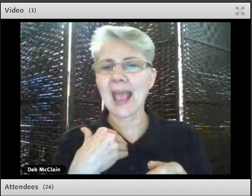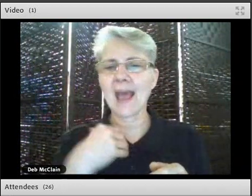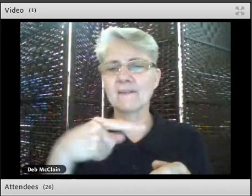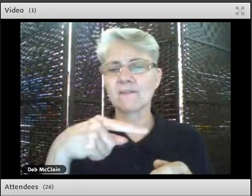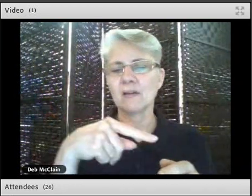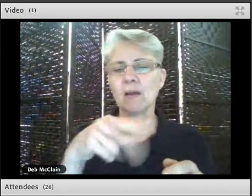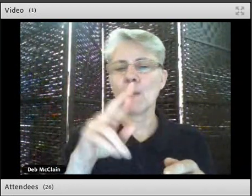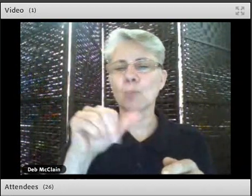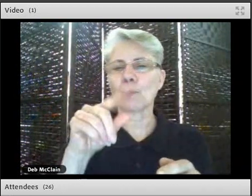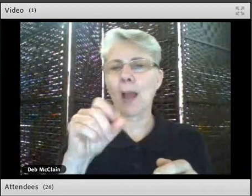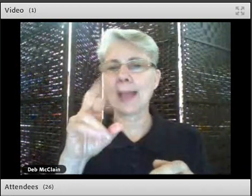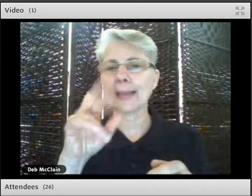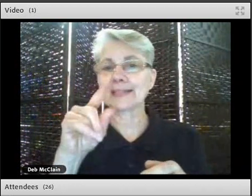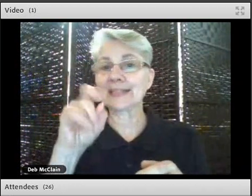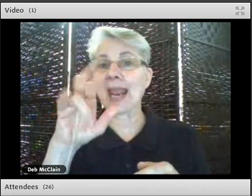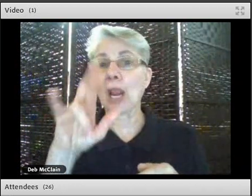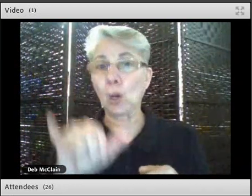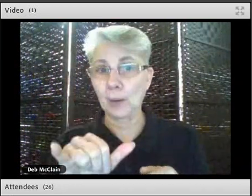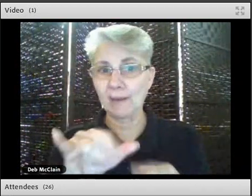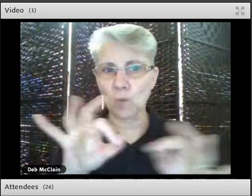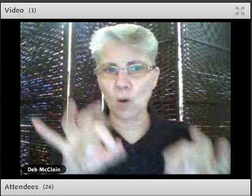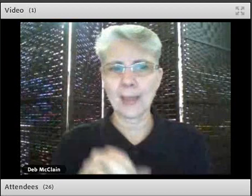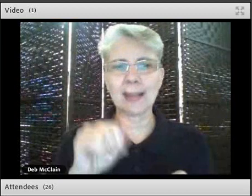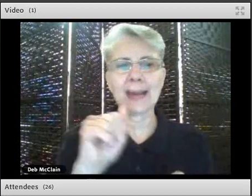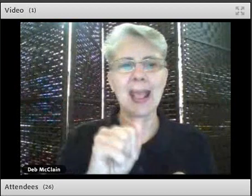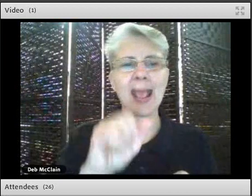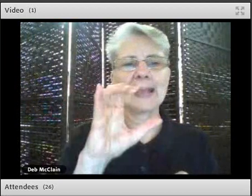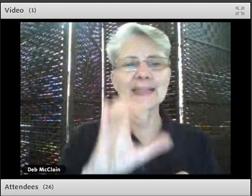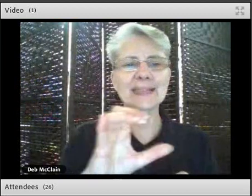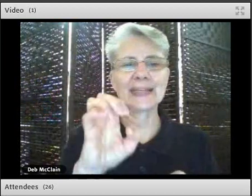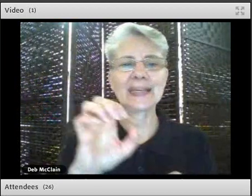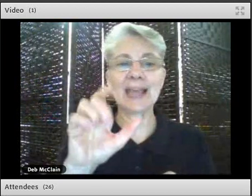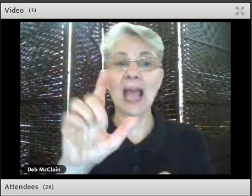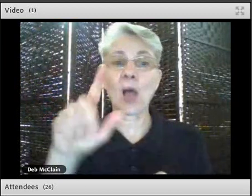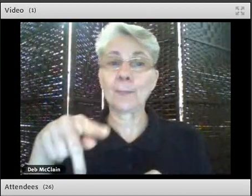you would just use that -- ACELP.